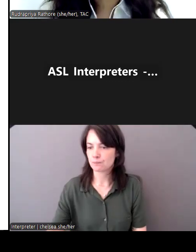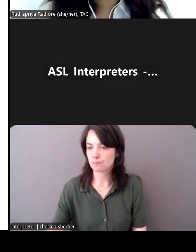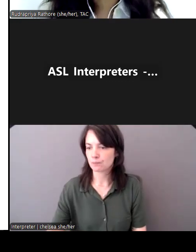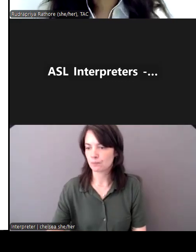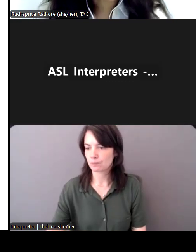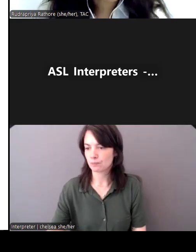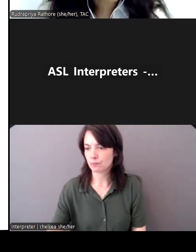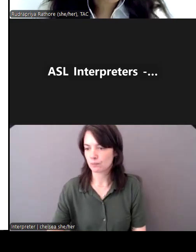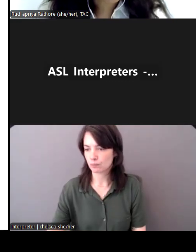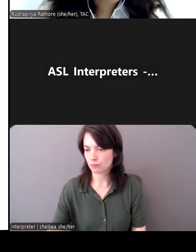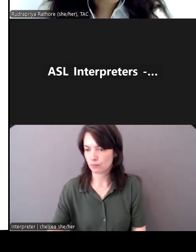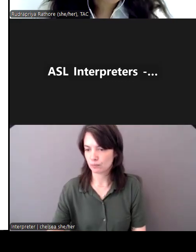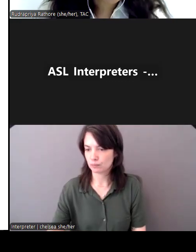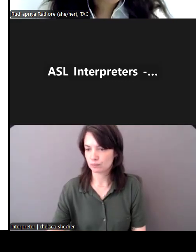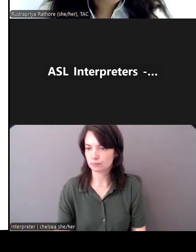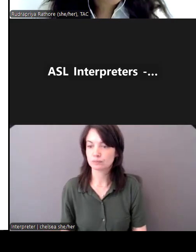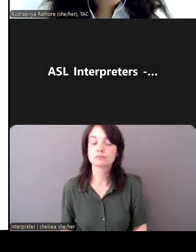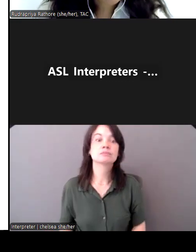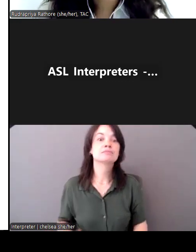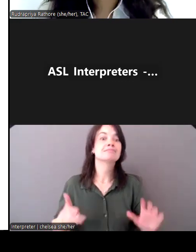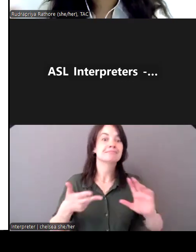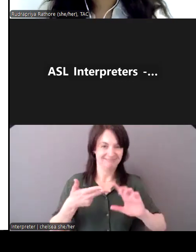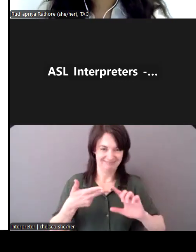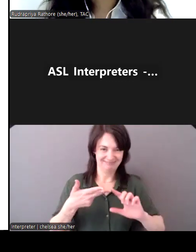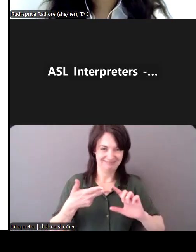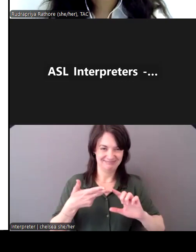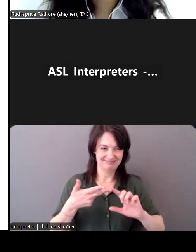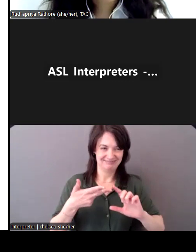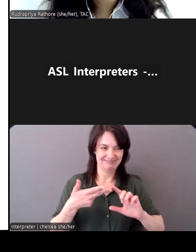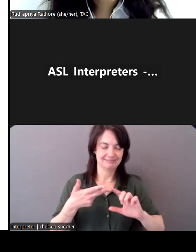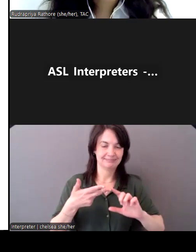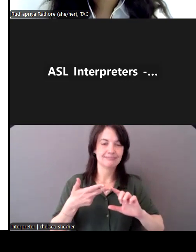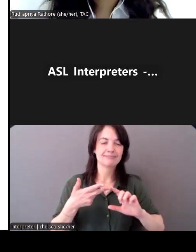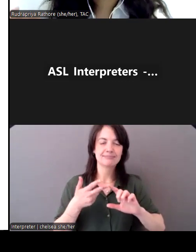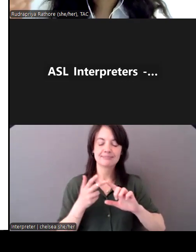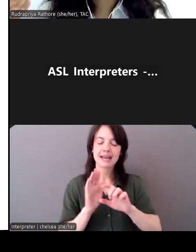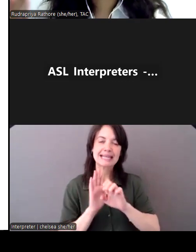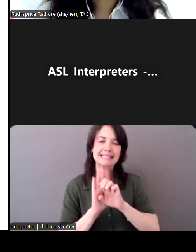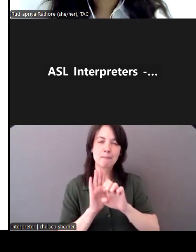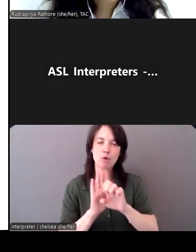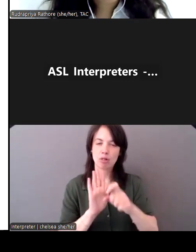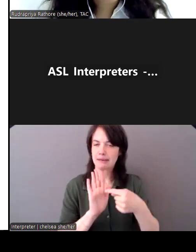your third component of the application and this is the project sample so this must be a